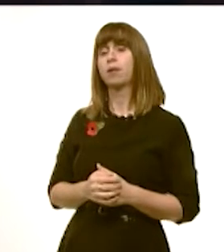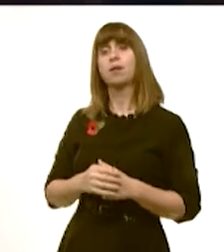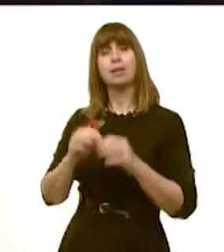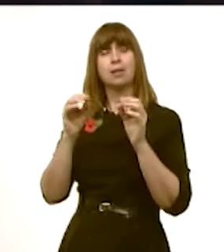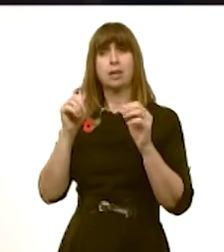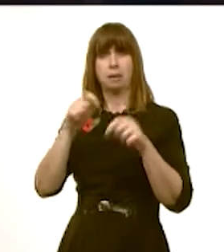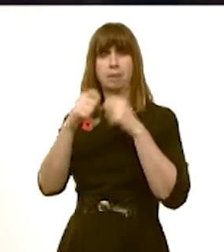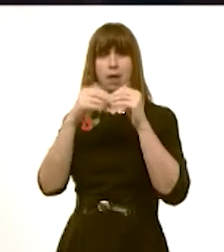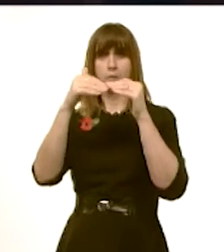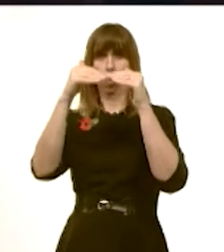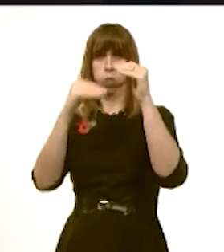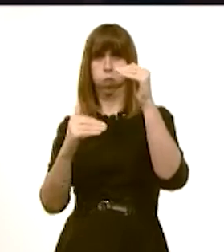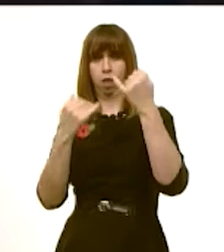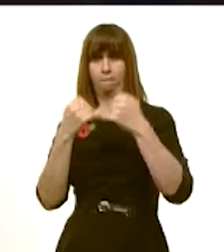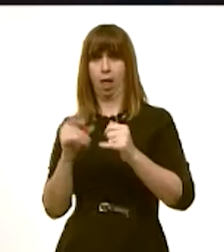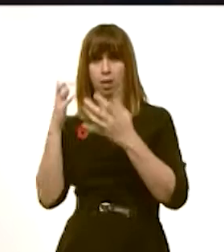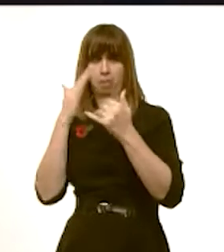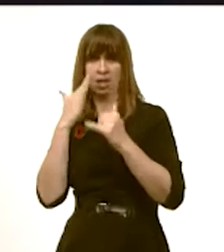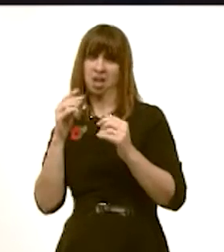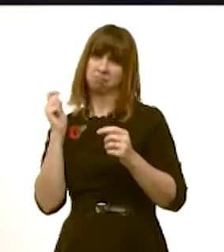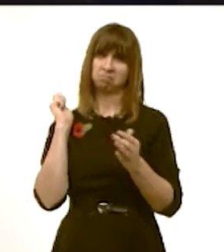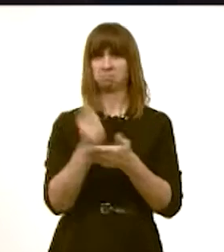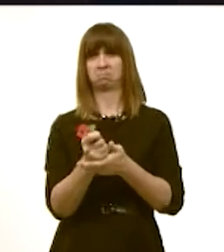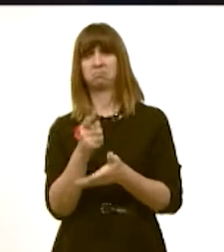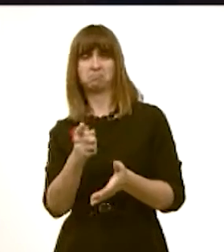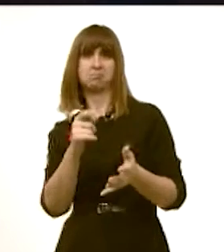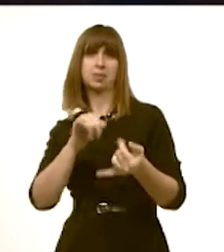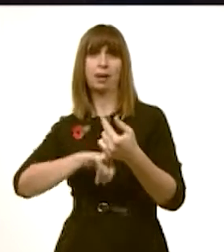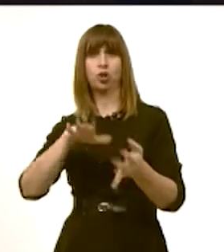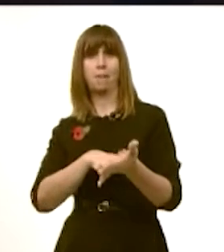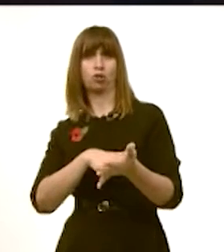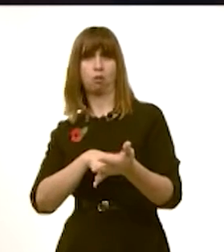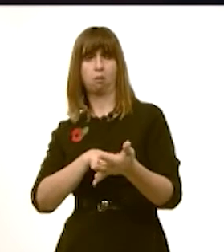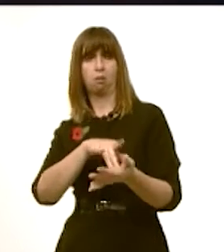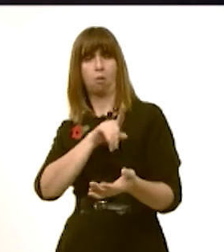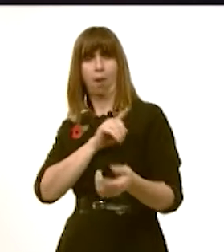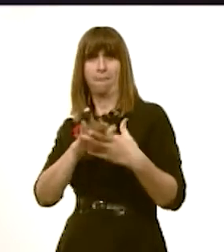measures for the health board was problems in terms of financial management at the time.